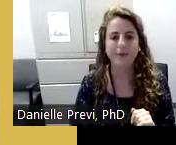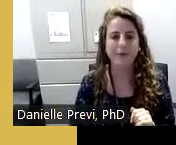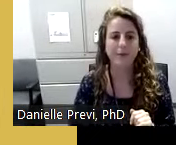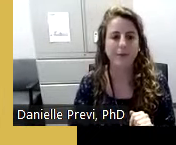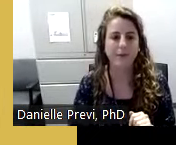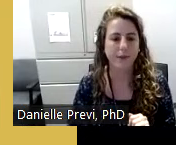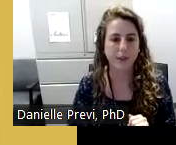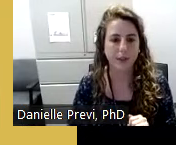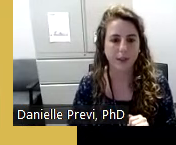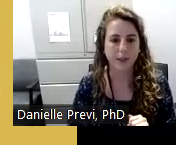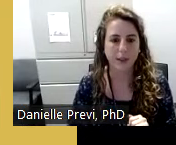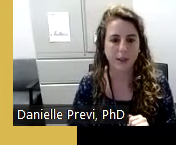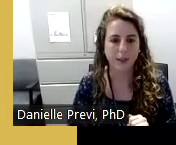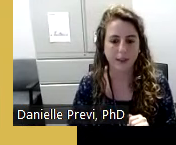(I wanted to adjust me camera real quick).